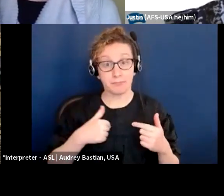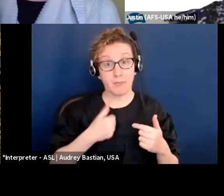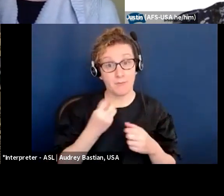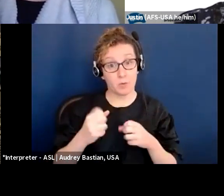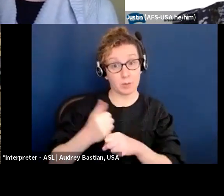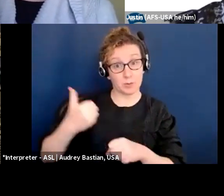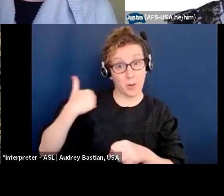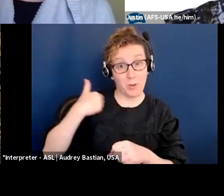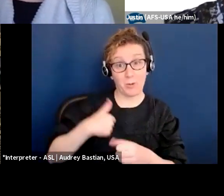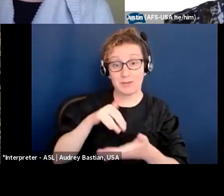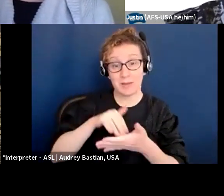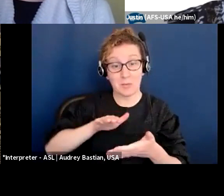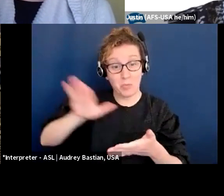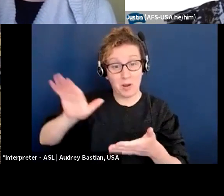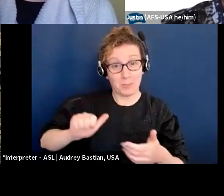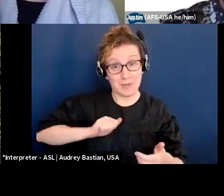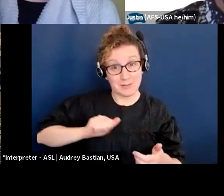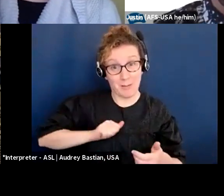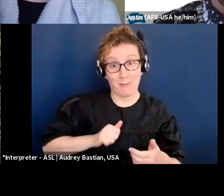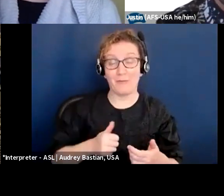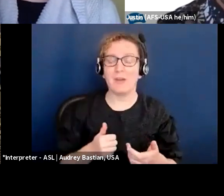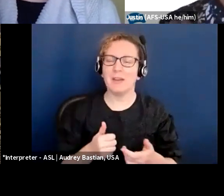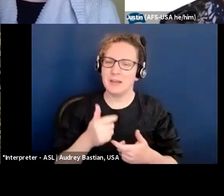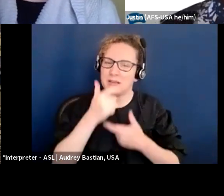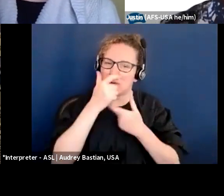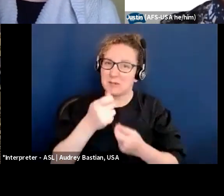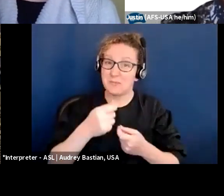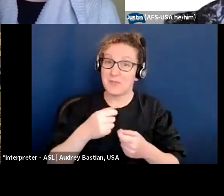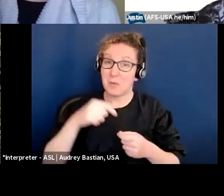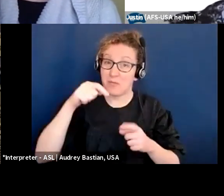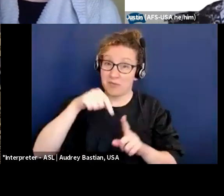topic is interesting to me because I do have mobility restrictions. I cannot walk very